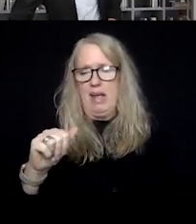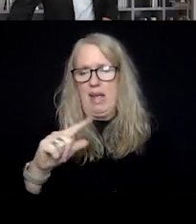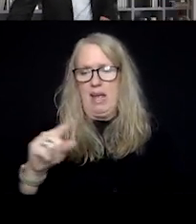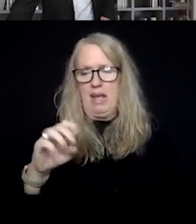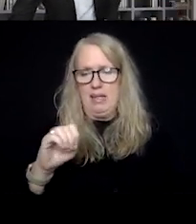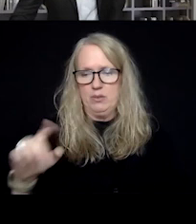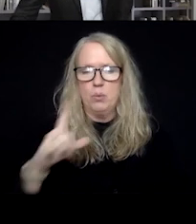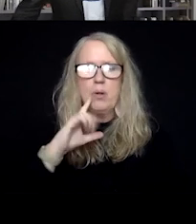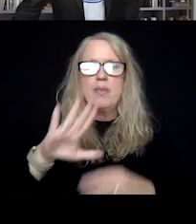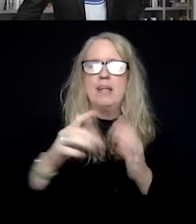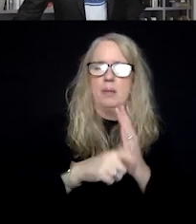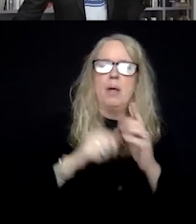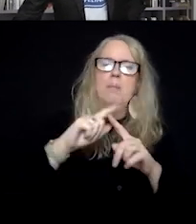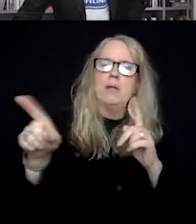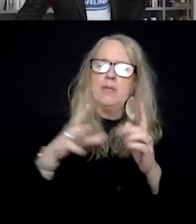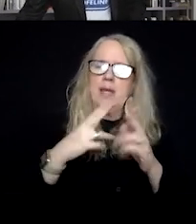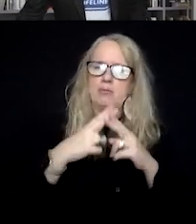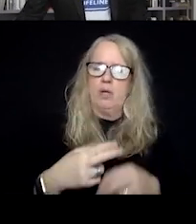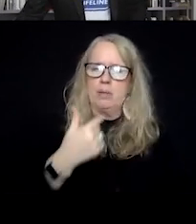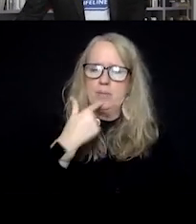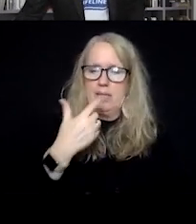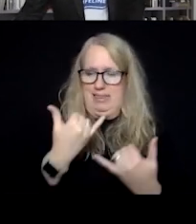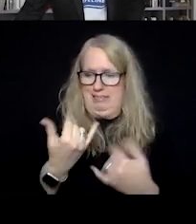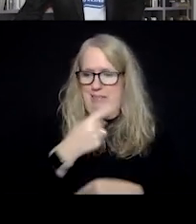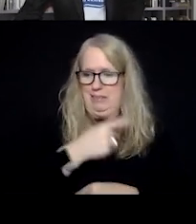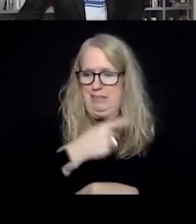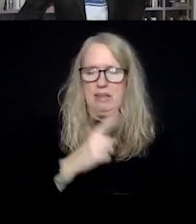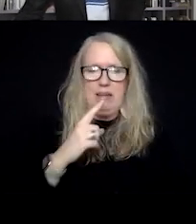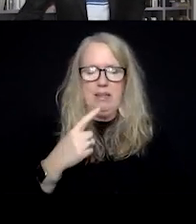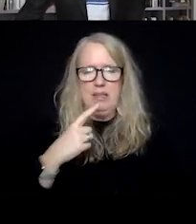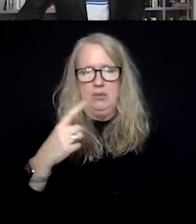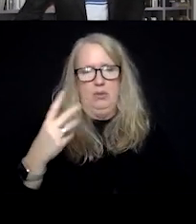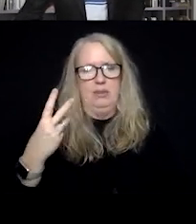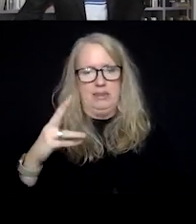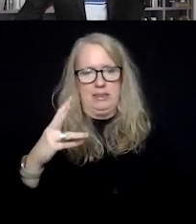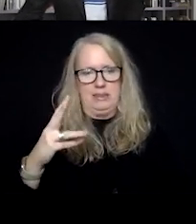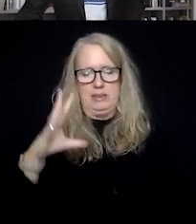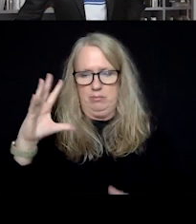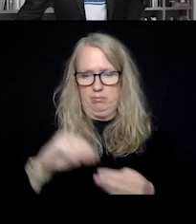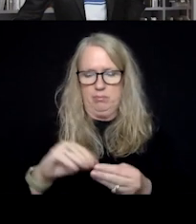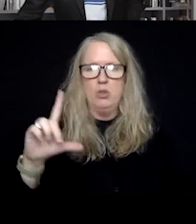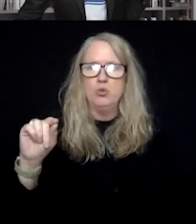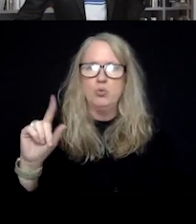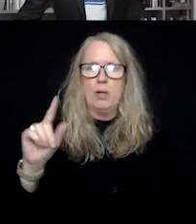THE ARTICLE. THEY REPRESENT AT LEAST 16 OF THE LARGEST